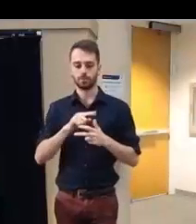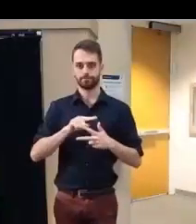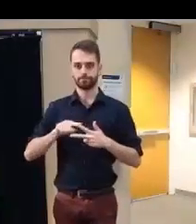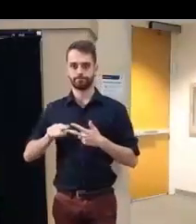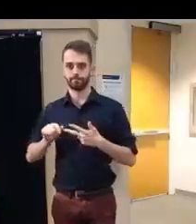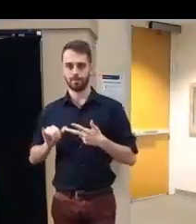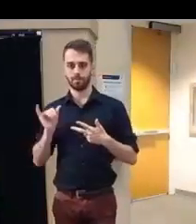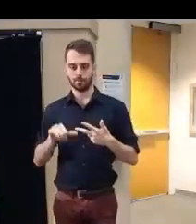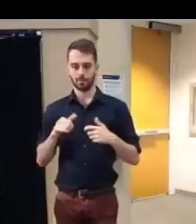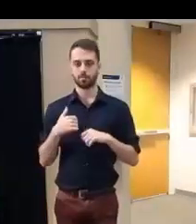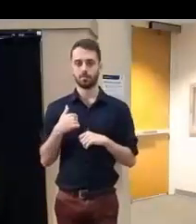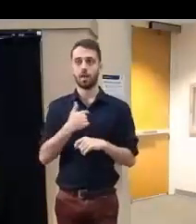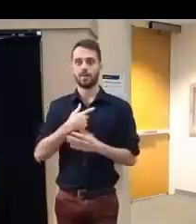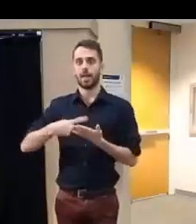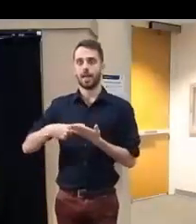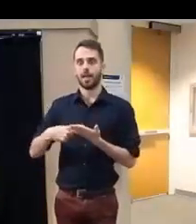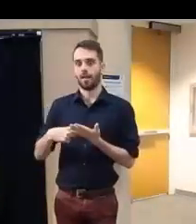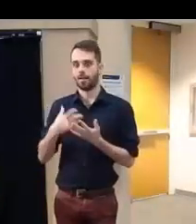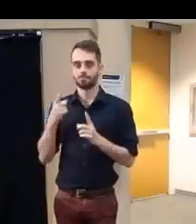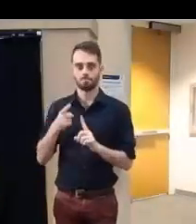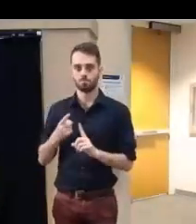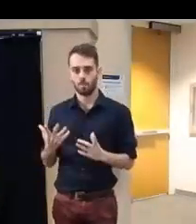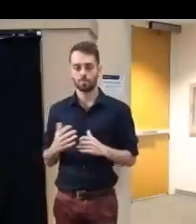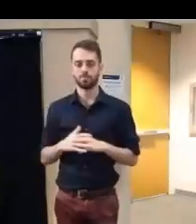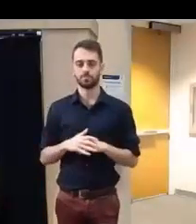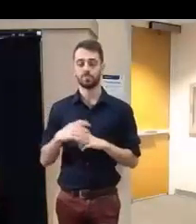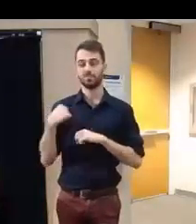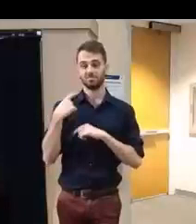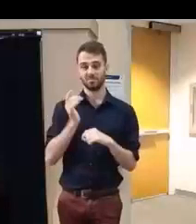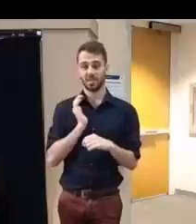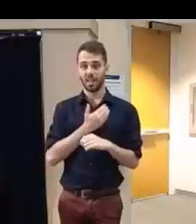the ones that we focused on historically and we we often add to that list